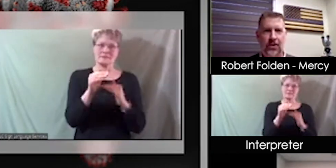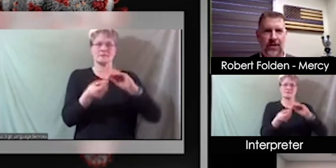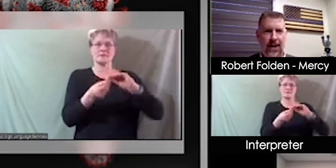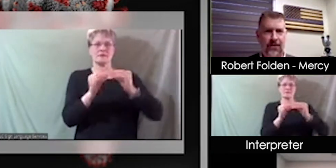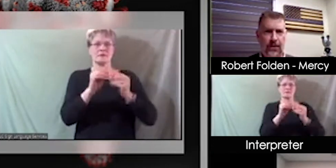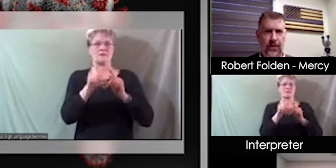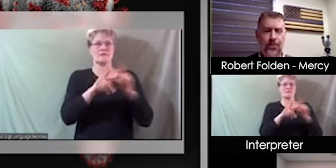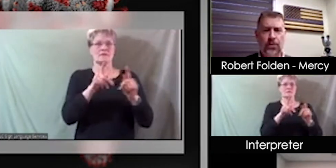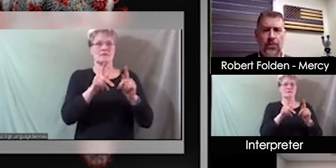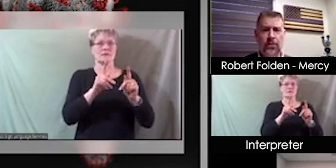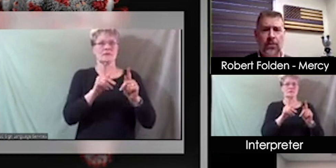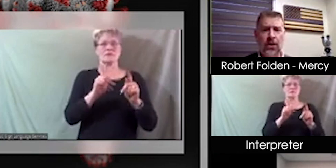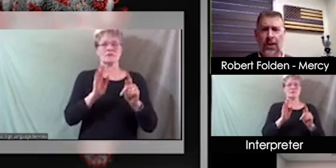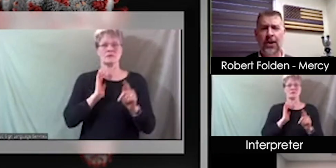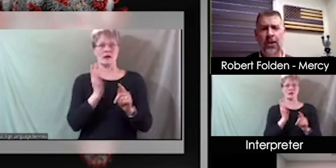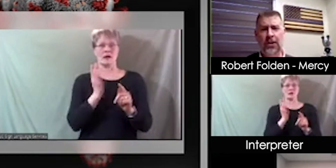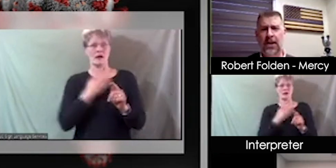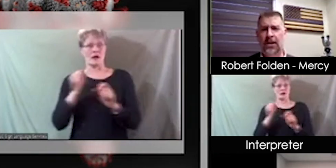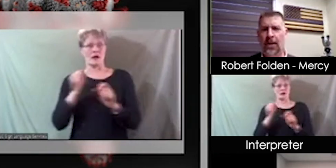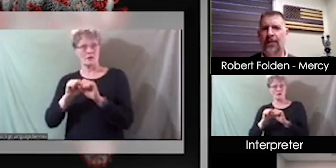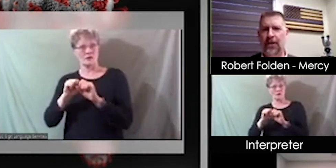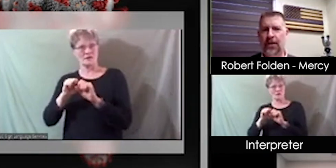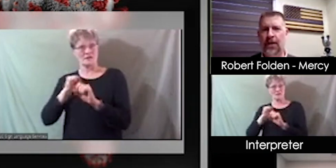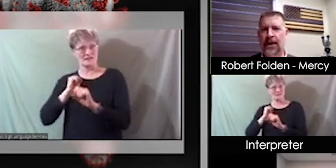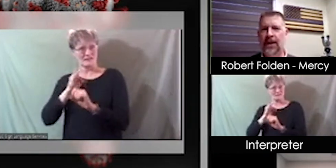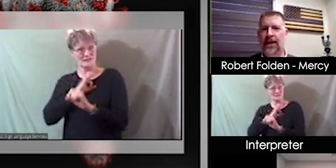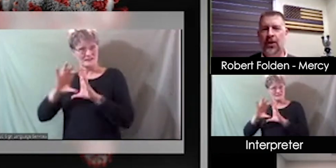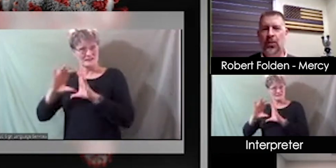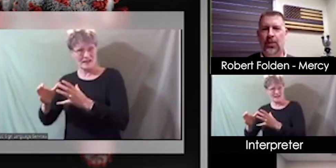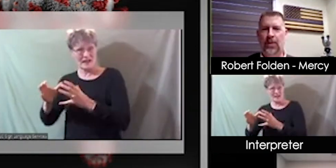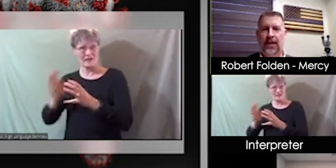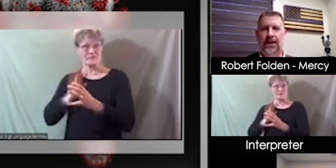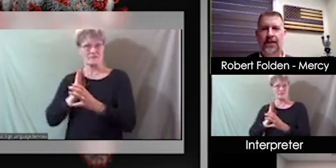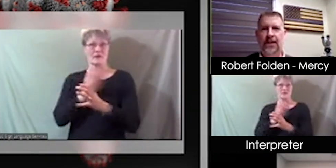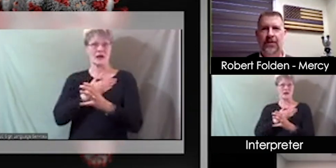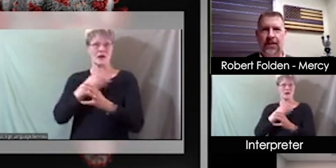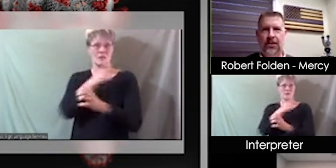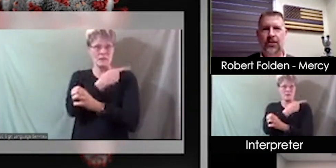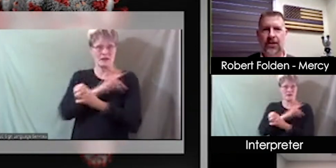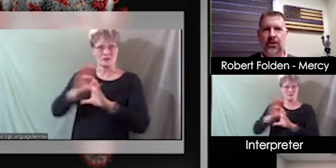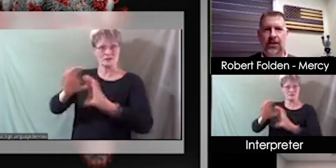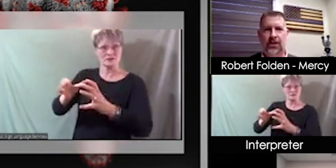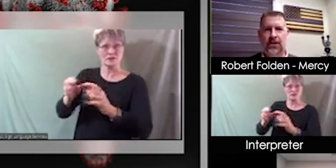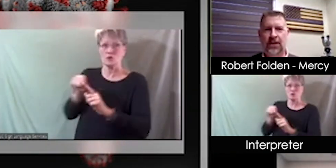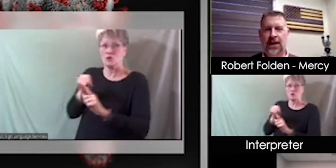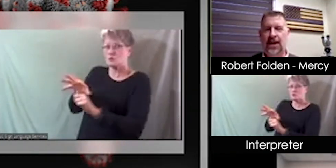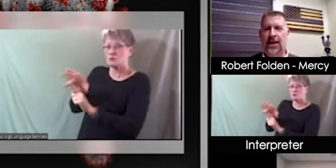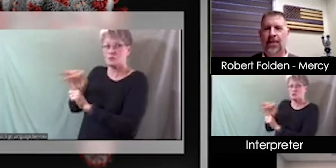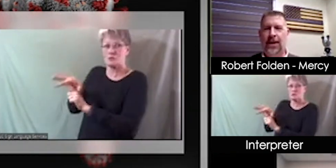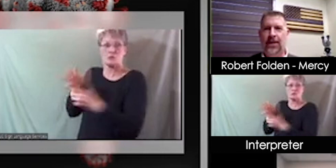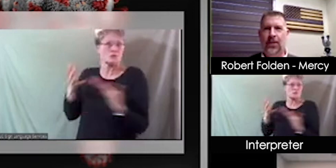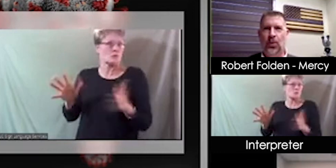our staff to. So I know it's not comfortable when we place these visitor restrictions, but